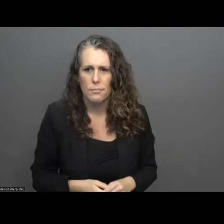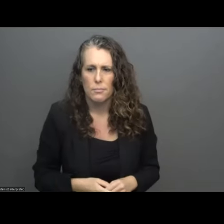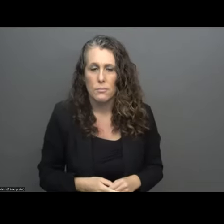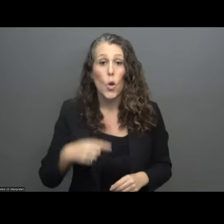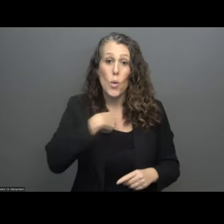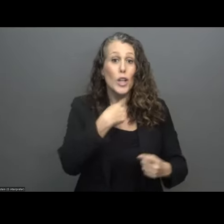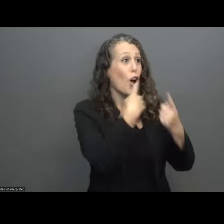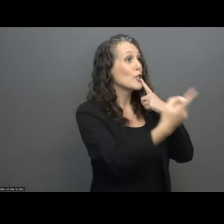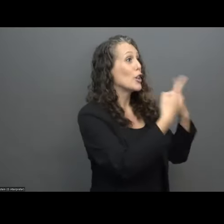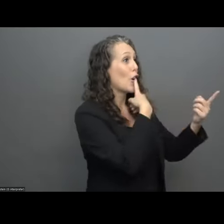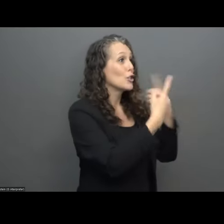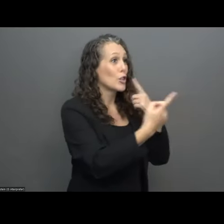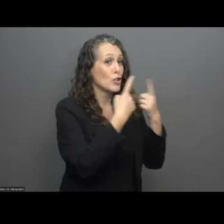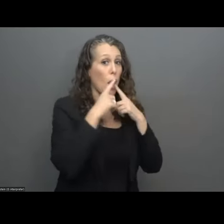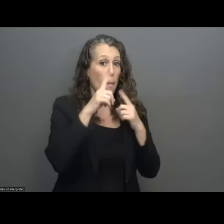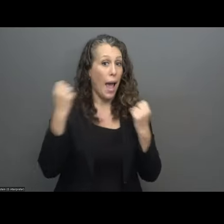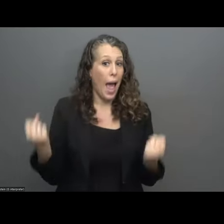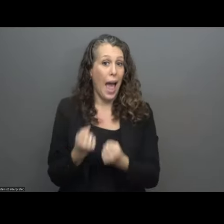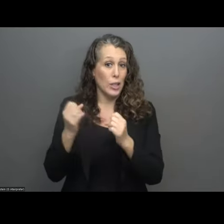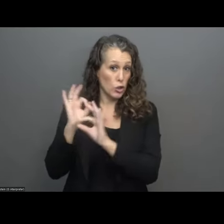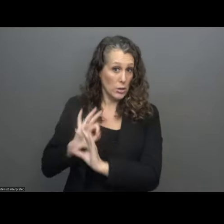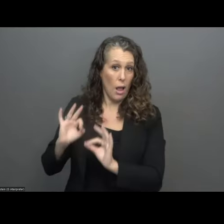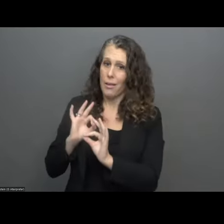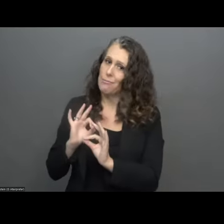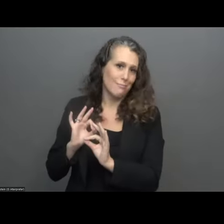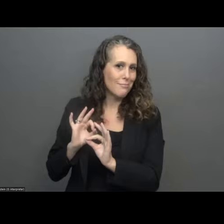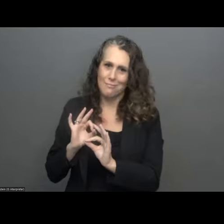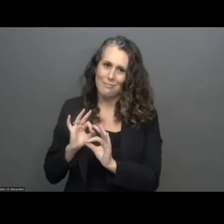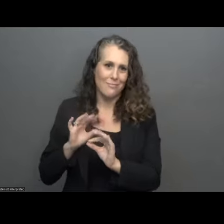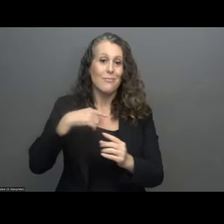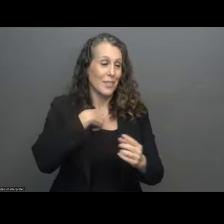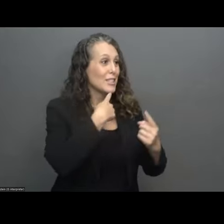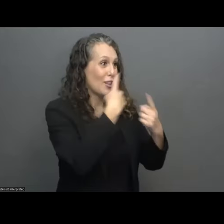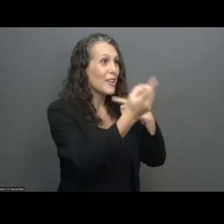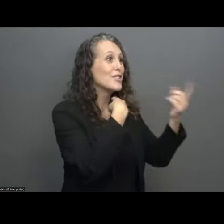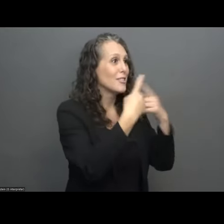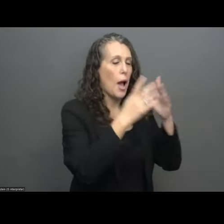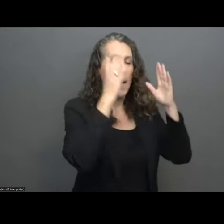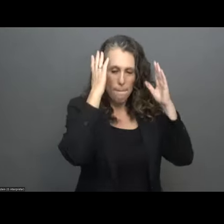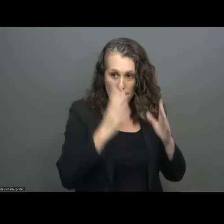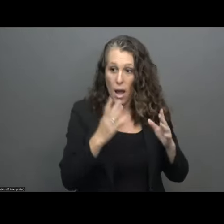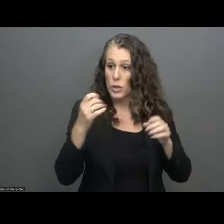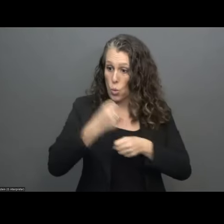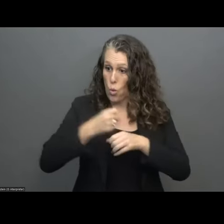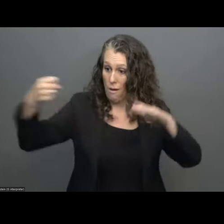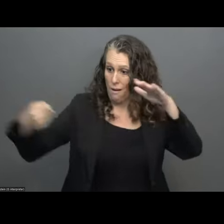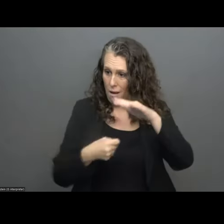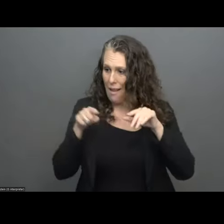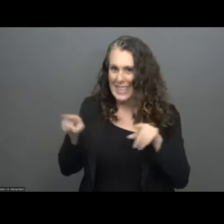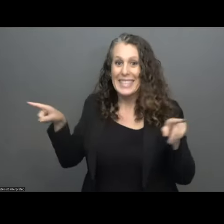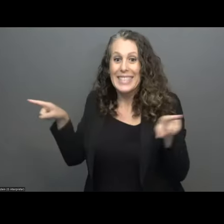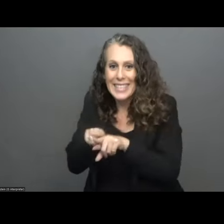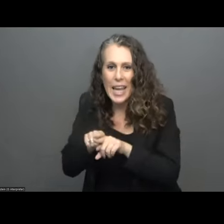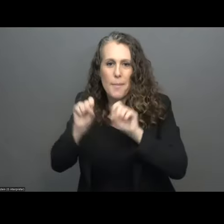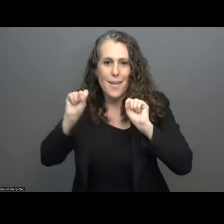to make sure that anybody can access the opportunity that is on offer to gain skills and therefore